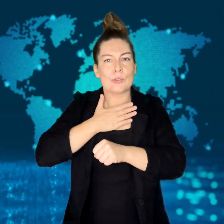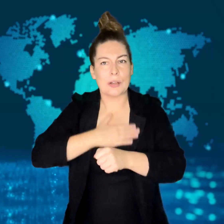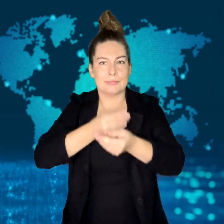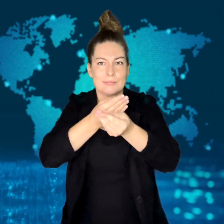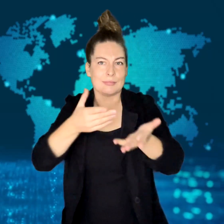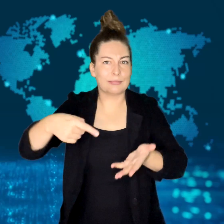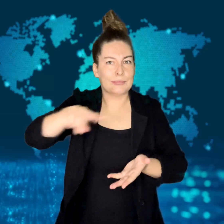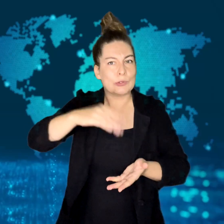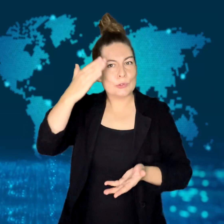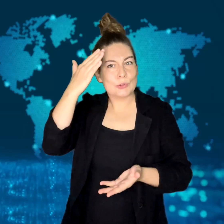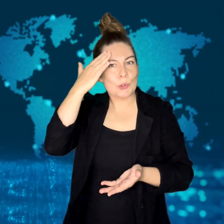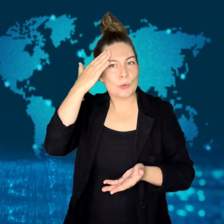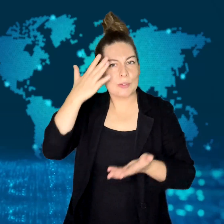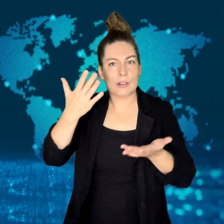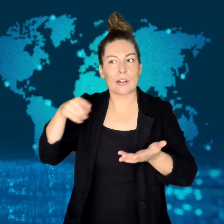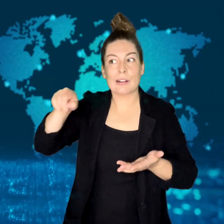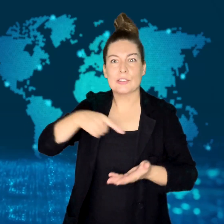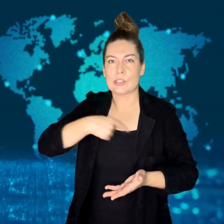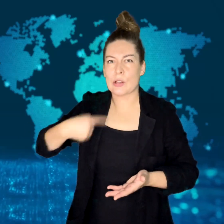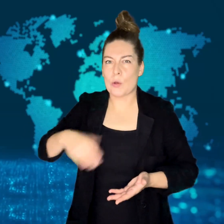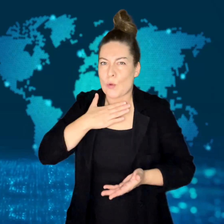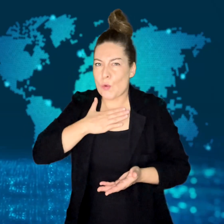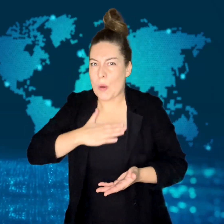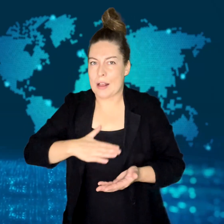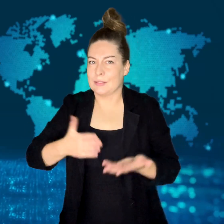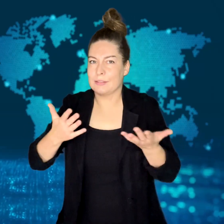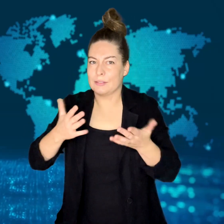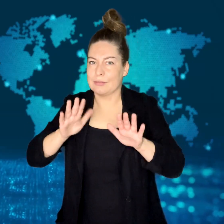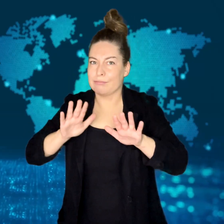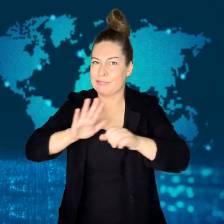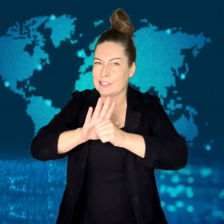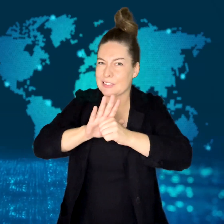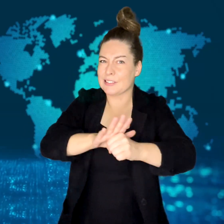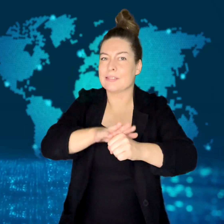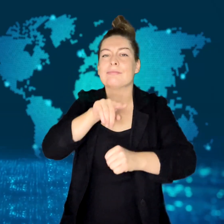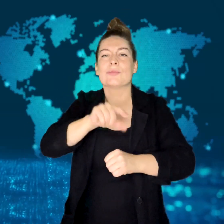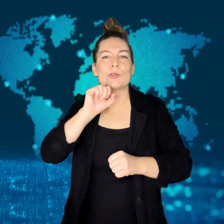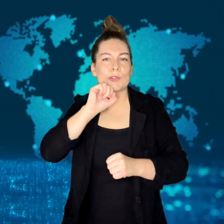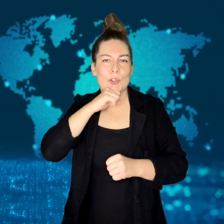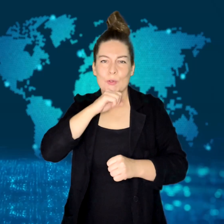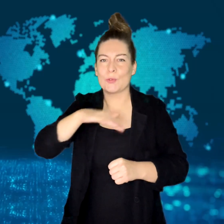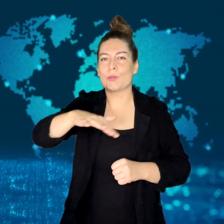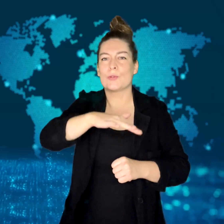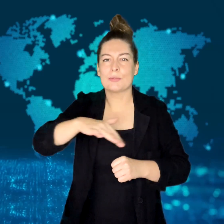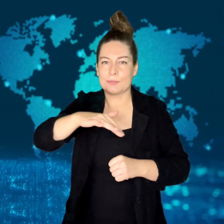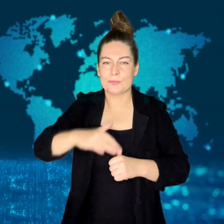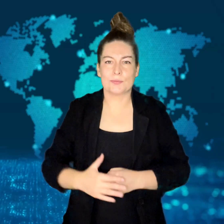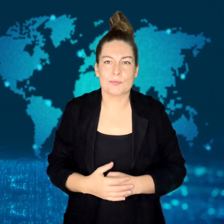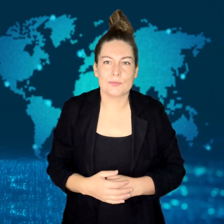Some worry China is looking for a falsely justified reason